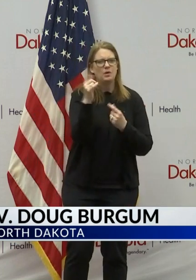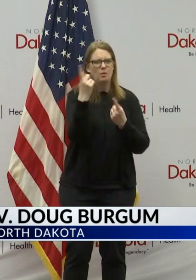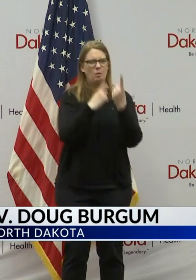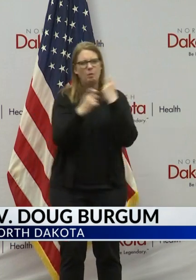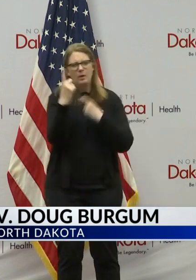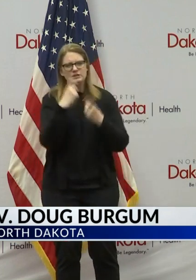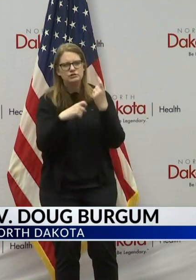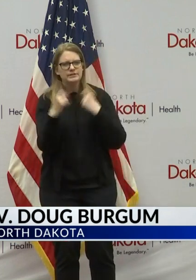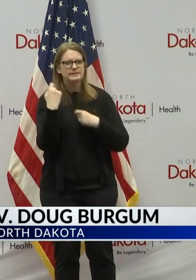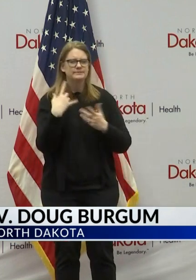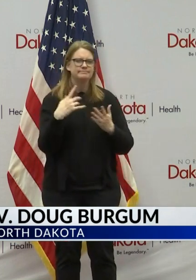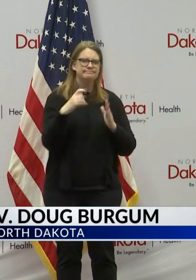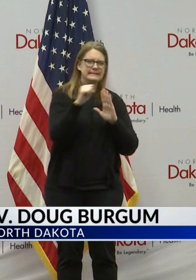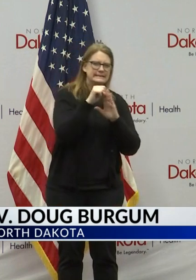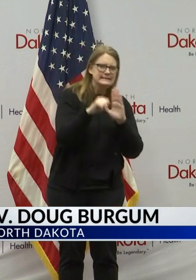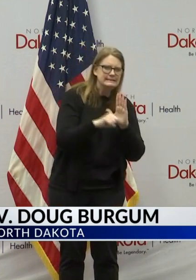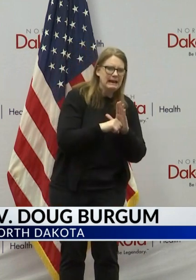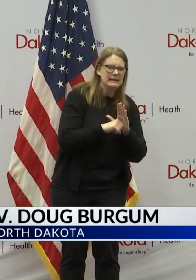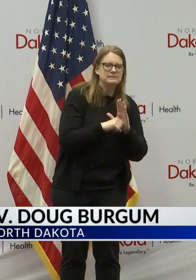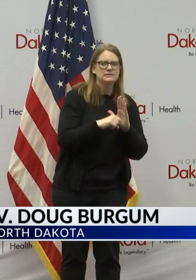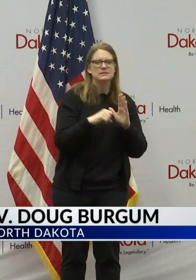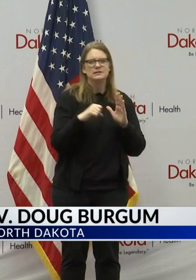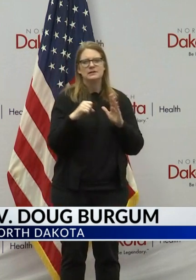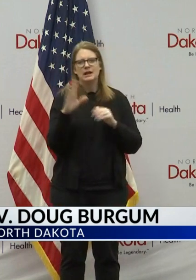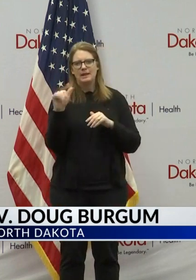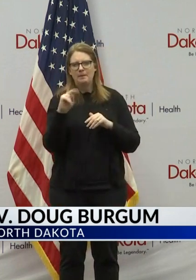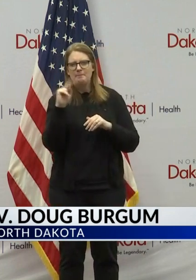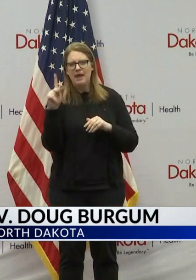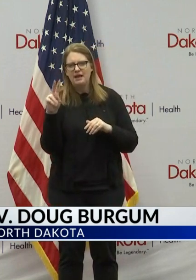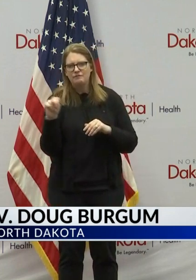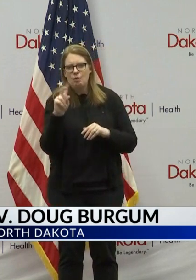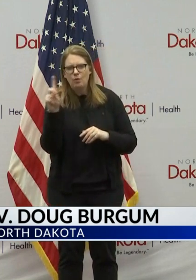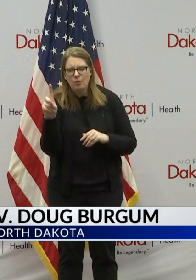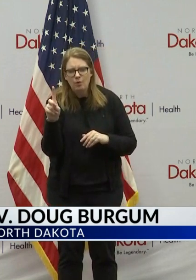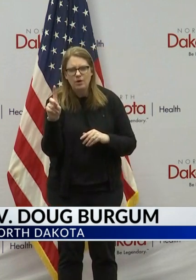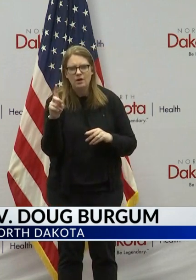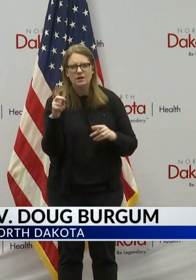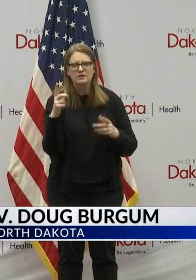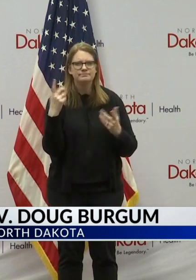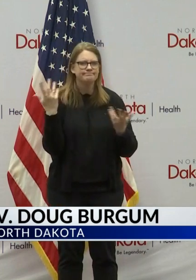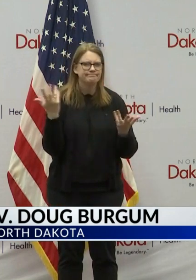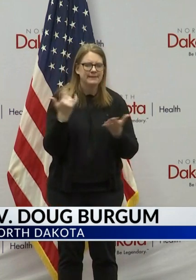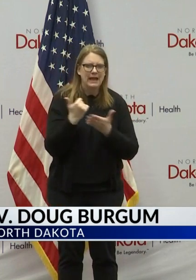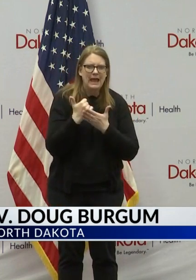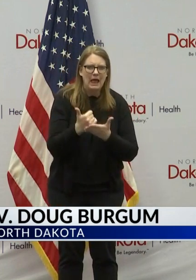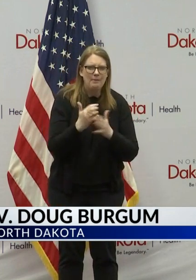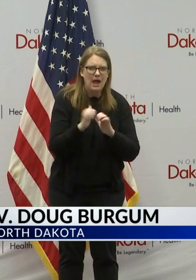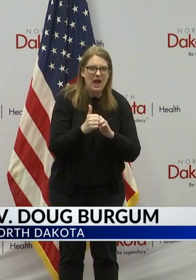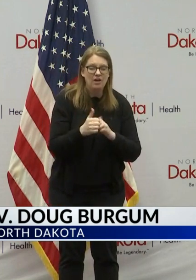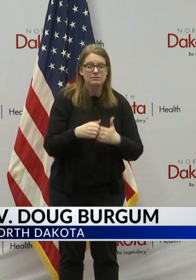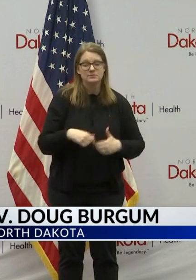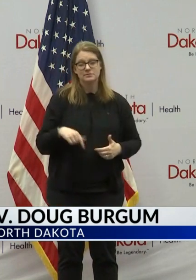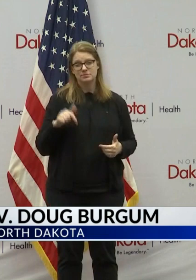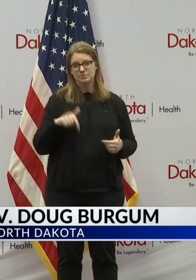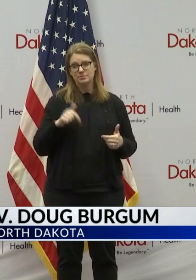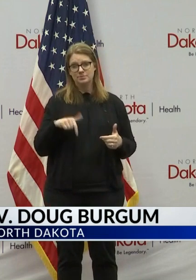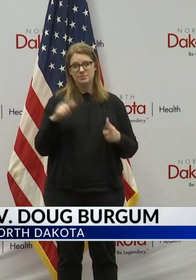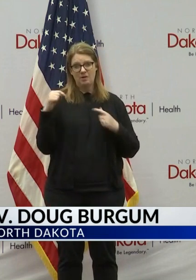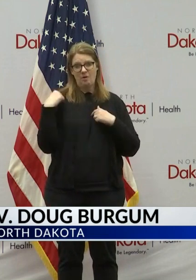THIS BEGAN. WHAT CAN THE STATE DO AND SPECIFICALLY WHAT CAN YOU DO FROM THE BANK OF NORTH DAKOTA.